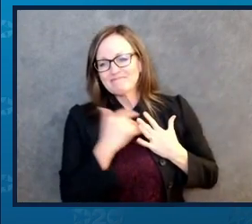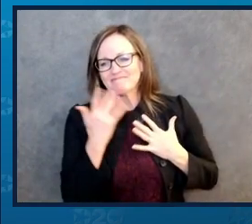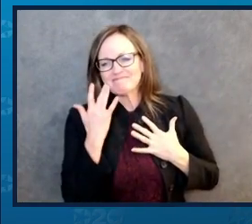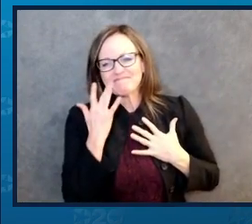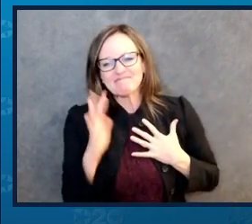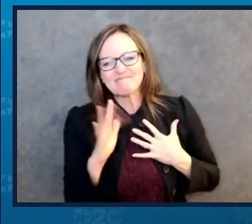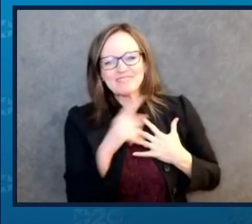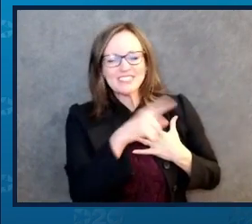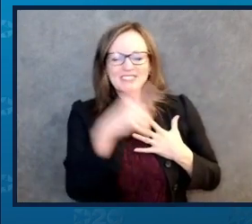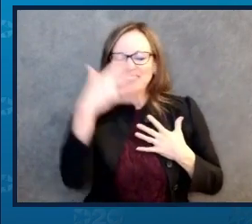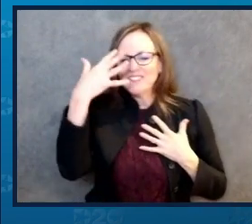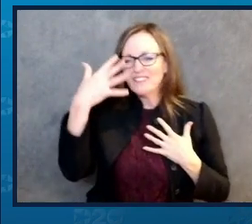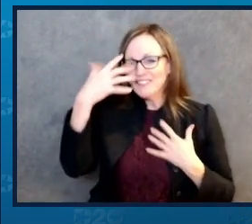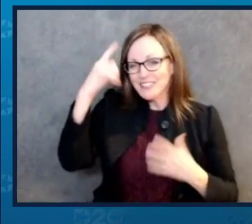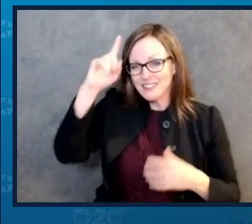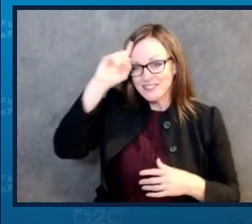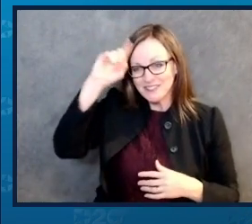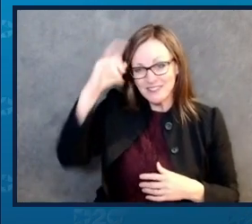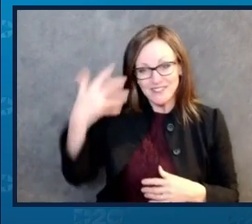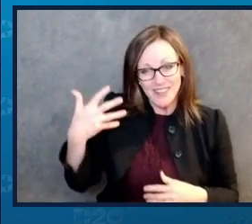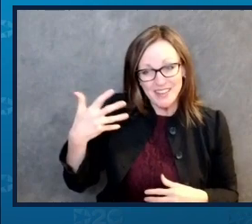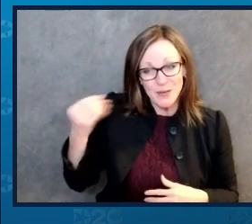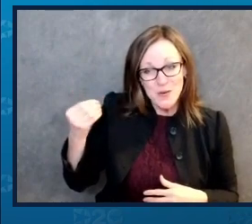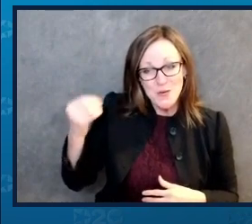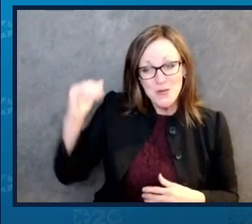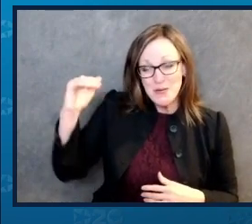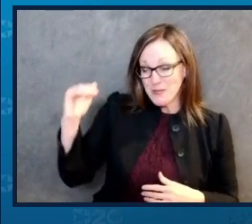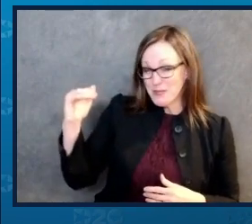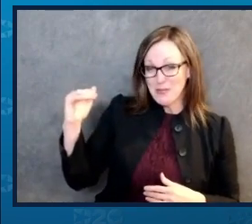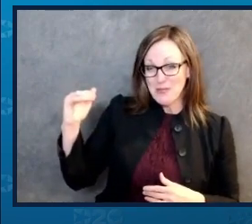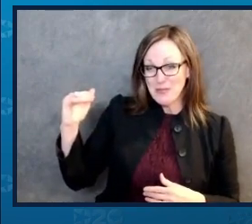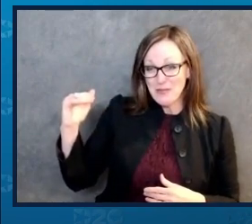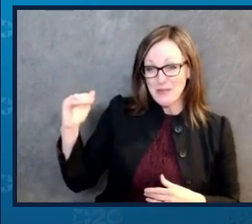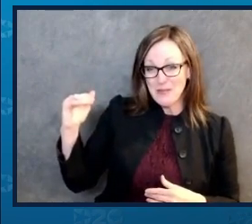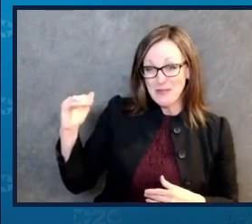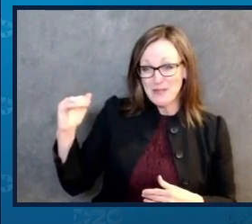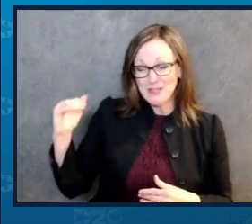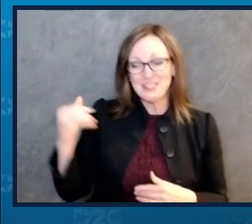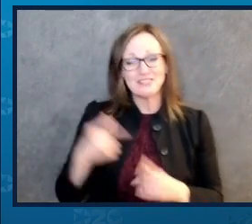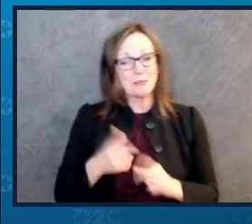I KEEP THINKING OF THAT WOMAN WHO GAVE BIRTH TO ME. ON THAT DAY, SHE PROBABLY COULD